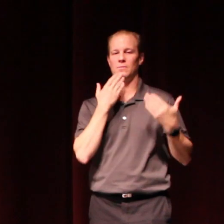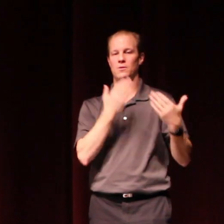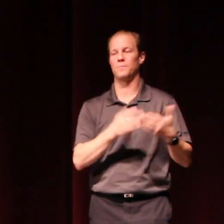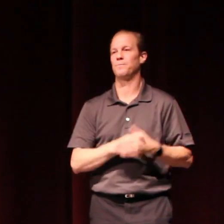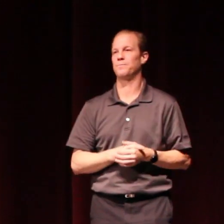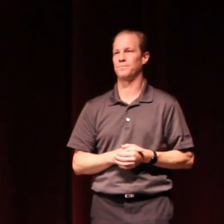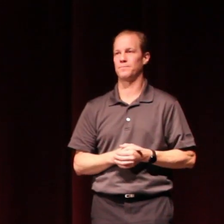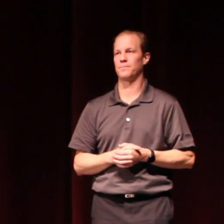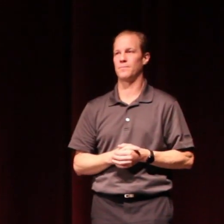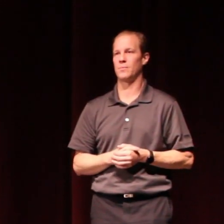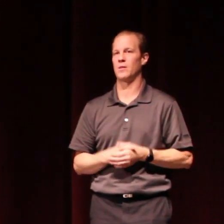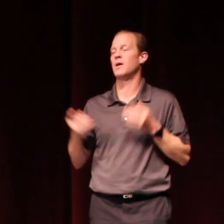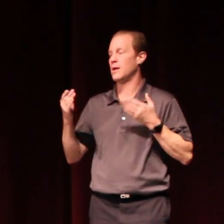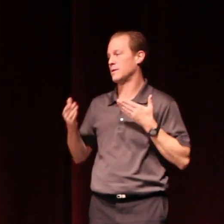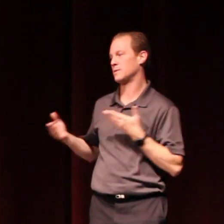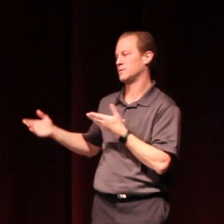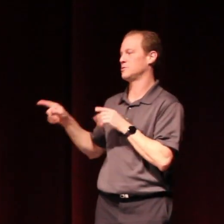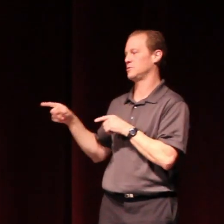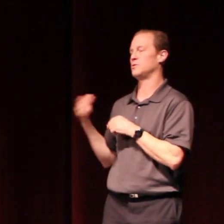Candidates, you have one minute to provide closing